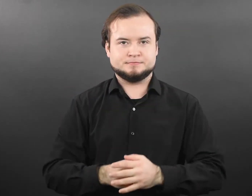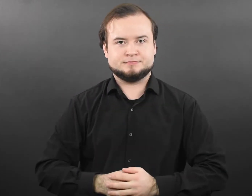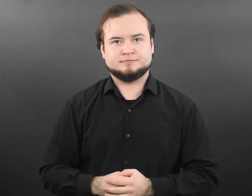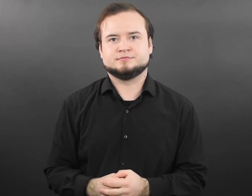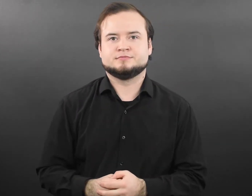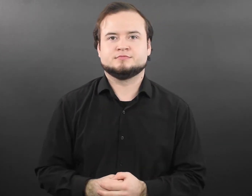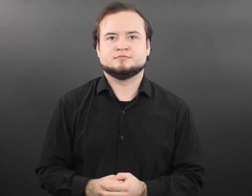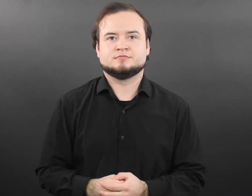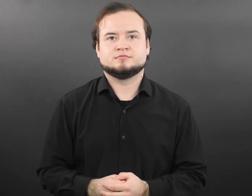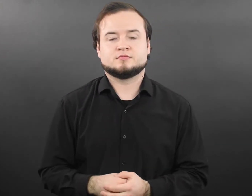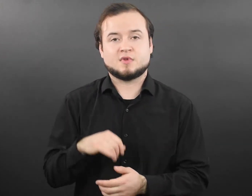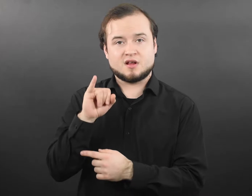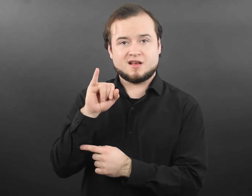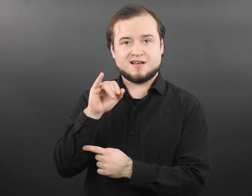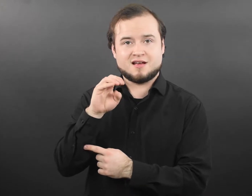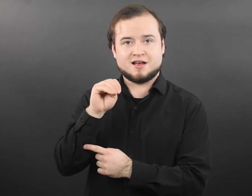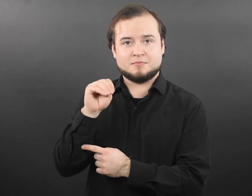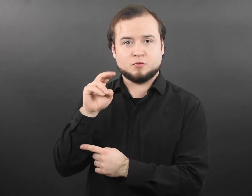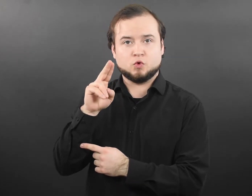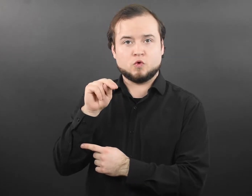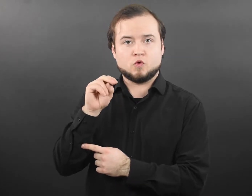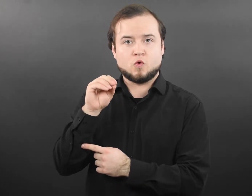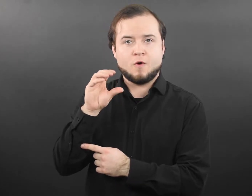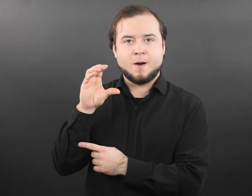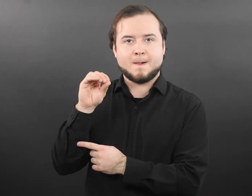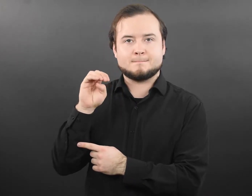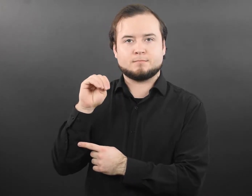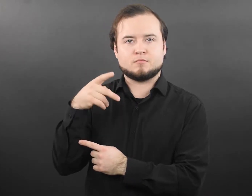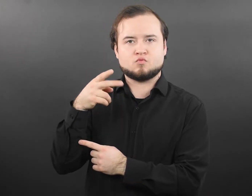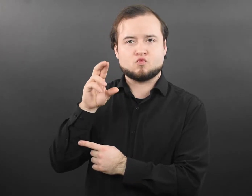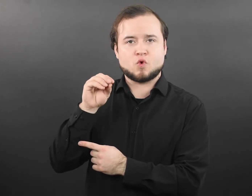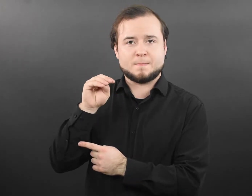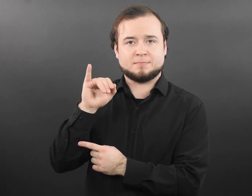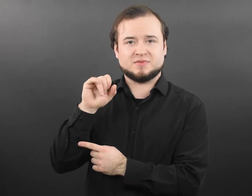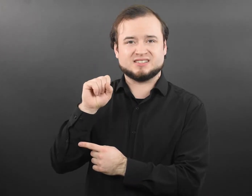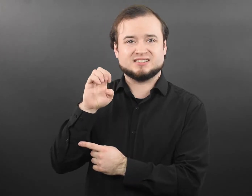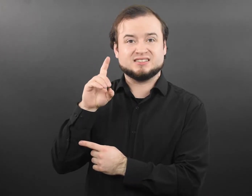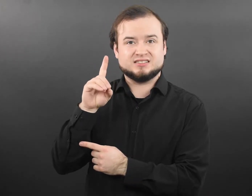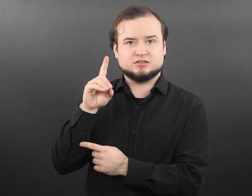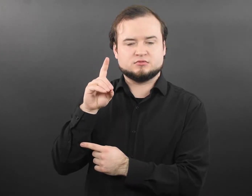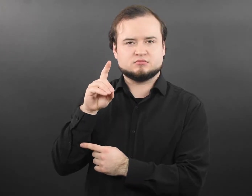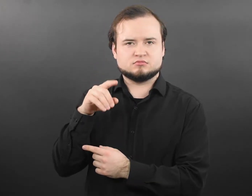at the edges.